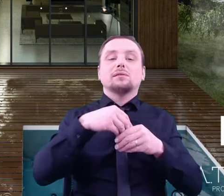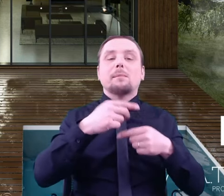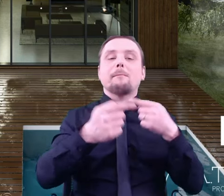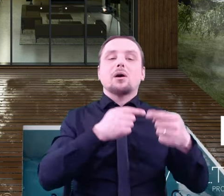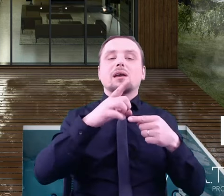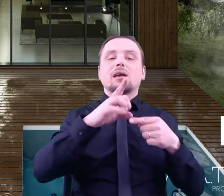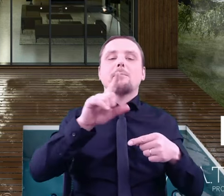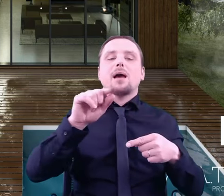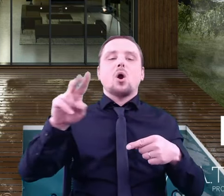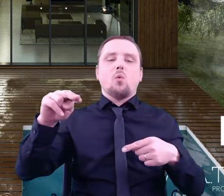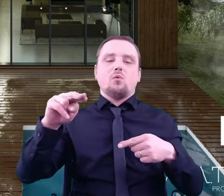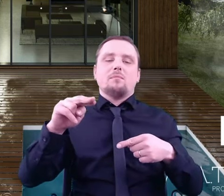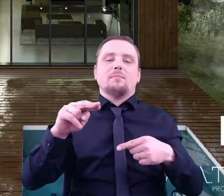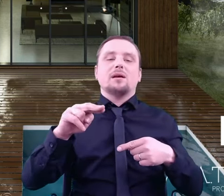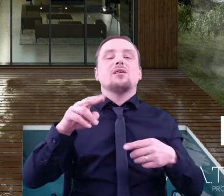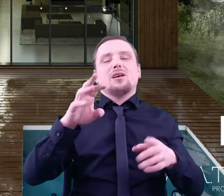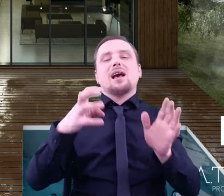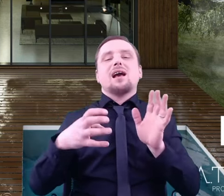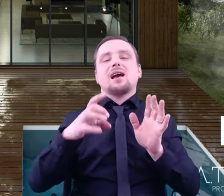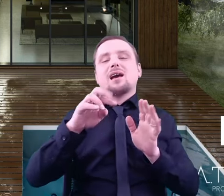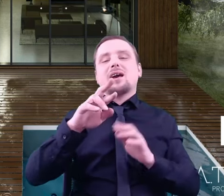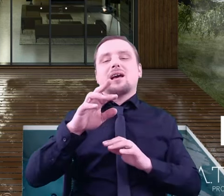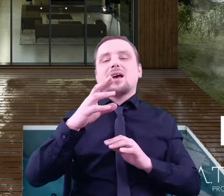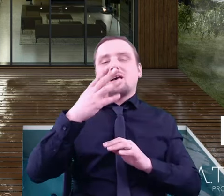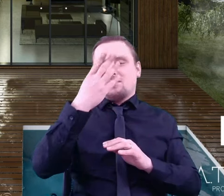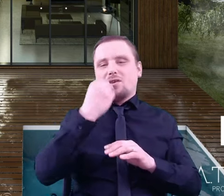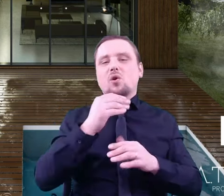which is a graphics processing unit, instead of the standard CPU.